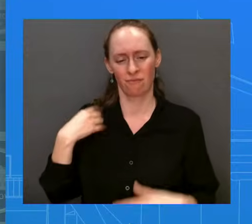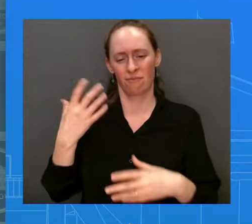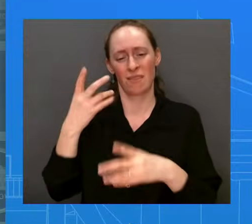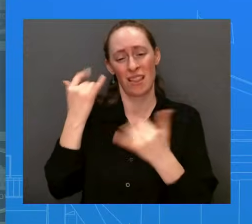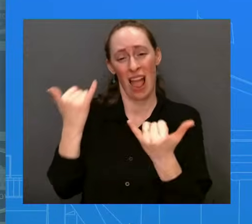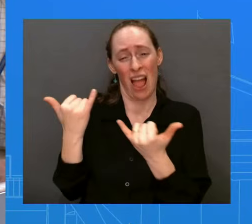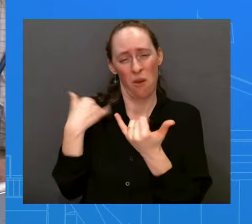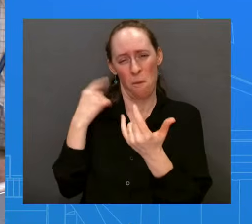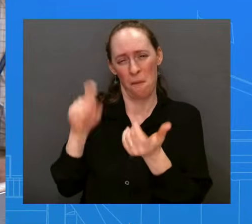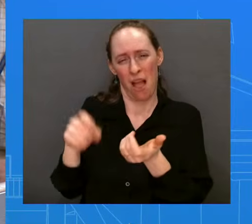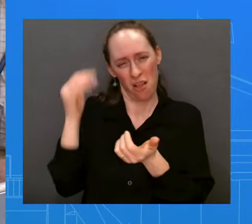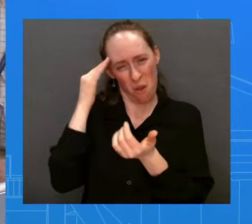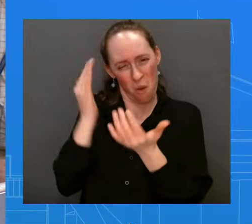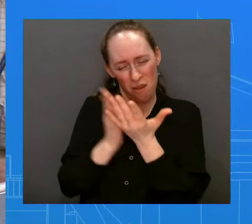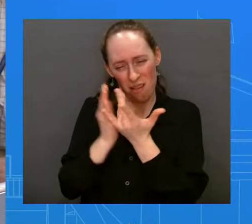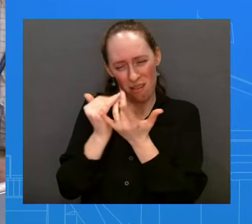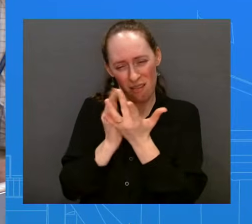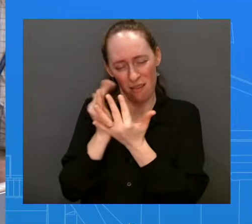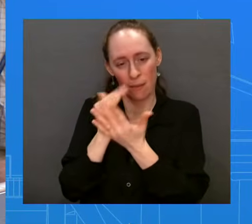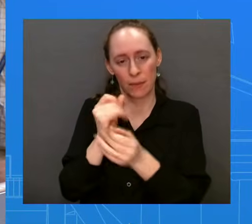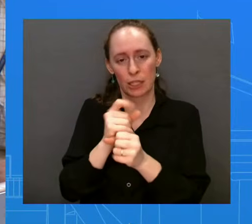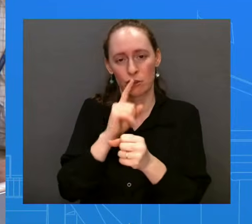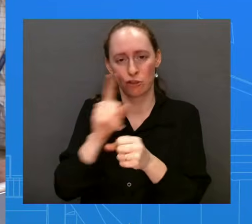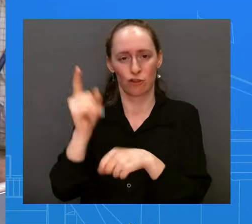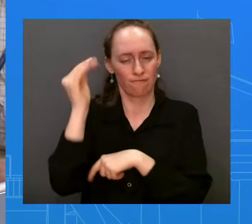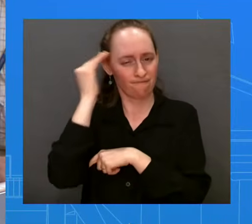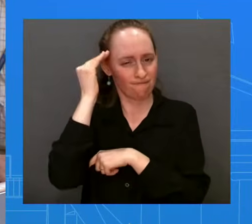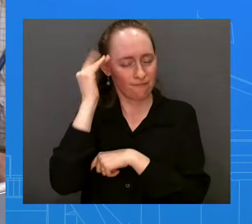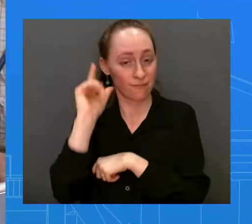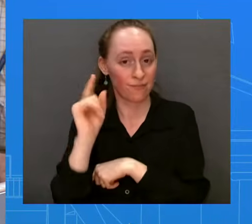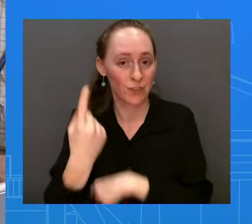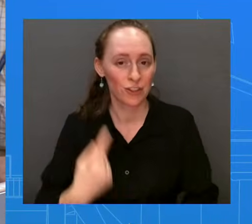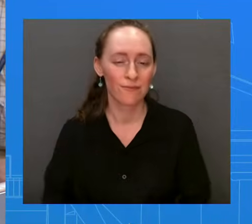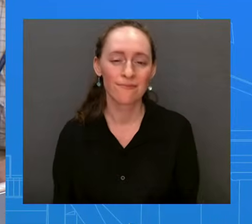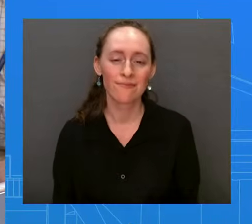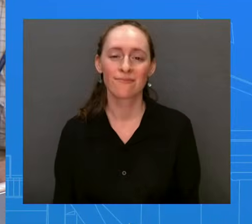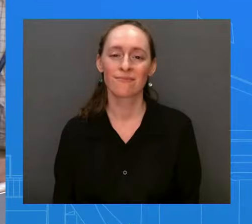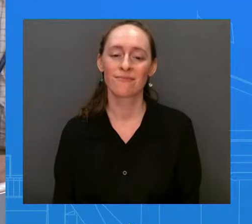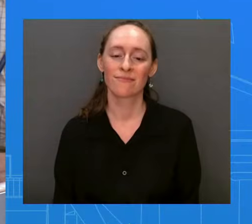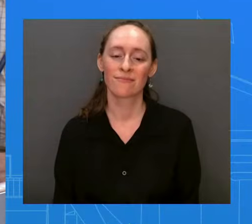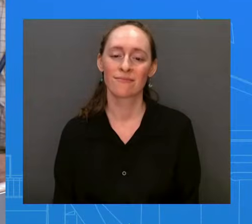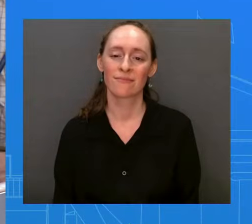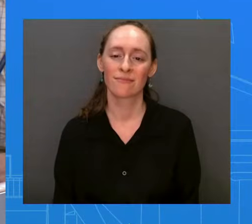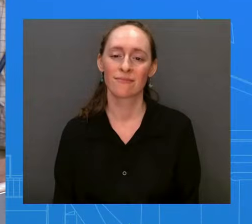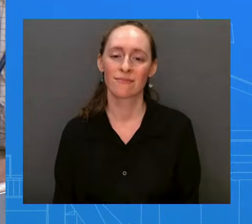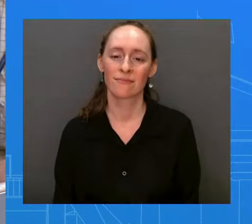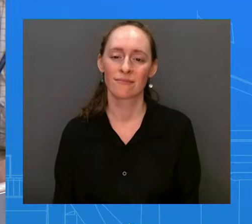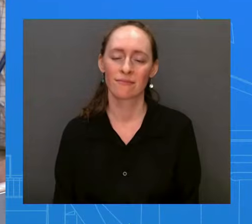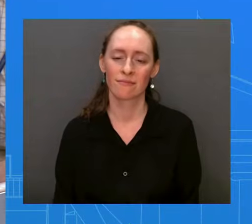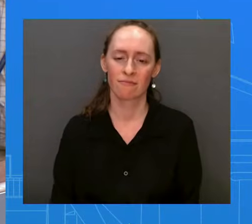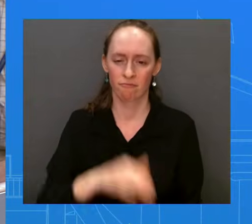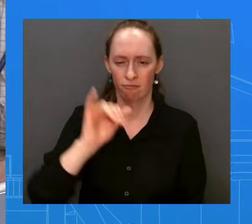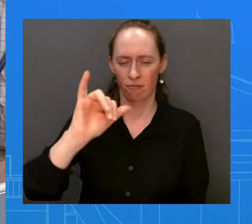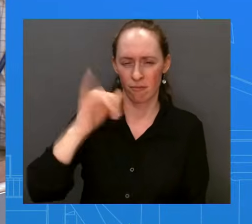The Press: And following up on Phil's question, I mean, I guess what we're trying to discern is you said earlier, you know, "We're looking for these more, so we're finding more."